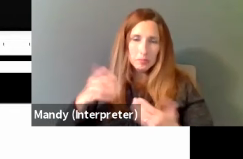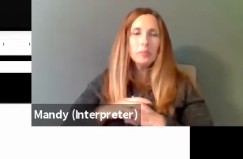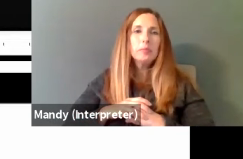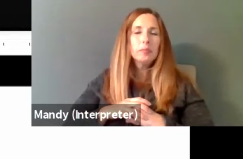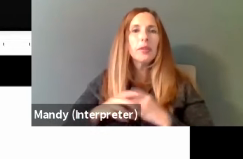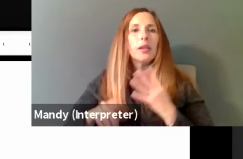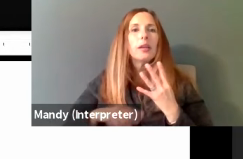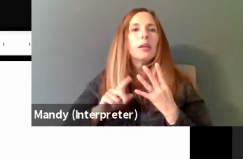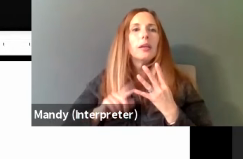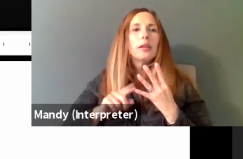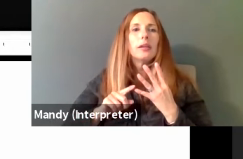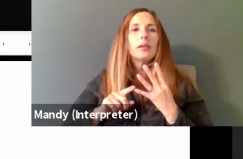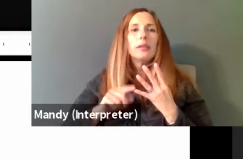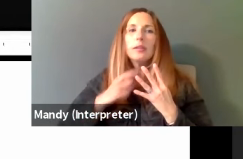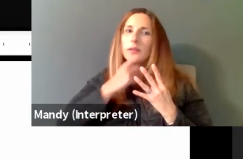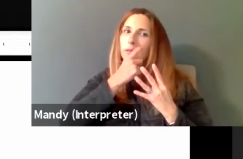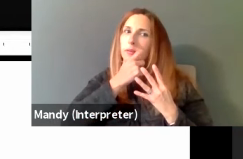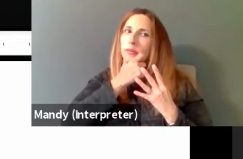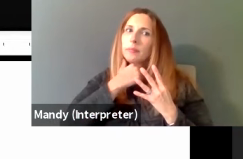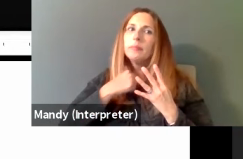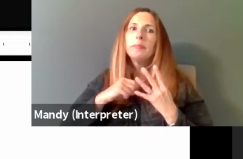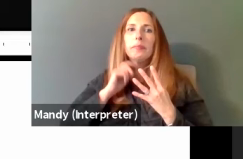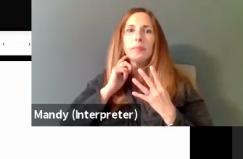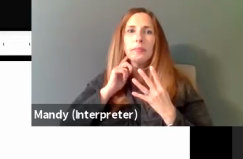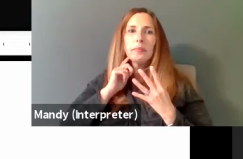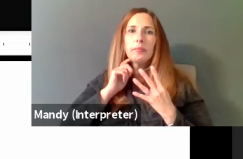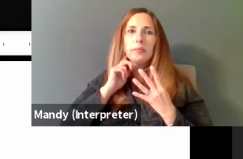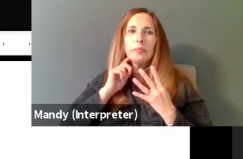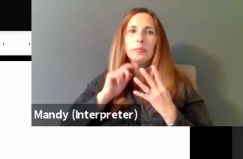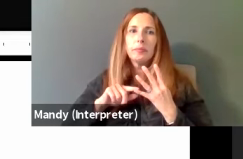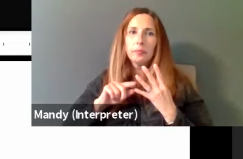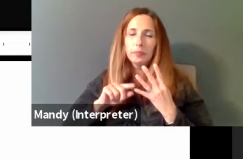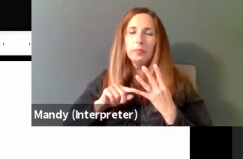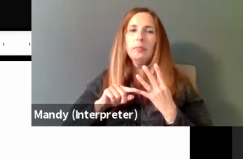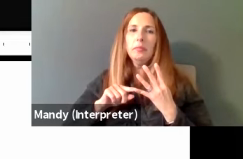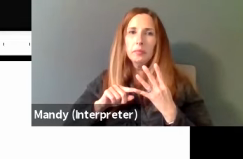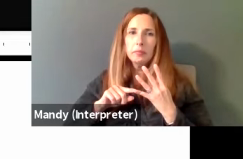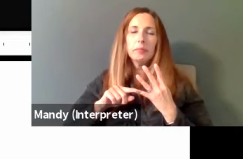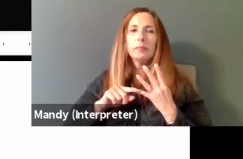And number four, they wanted to include we wanted to include for them, I should say,